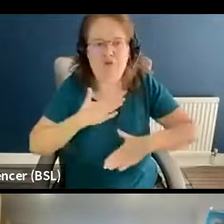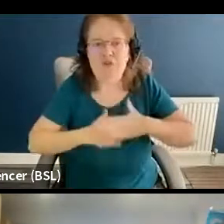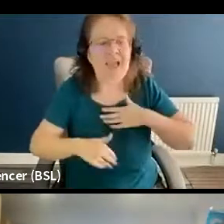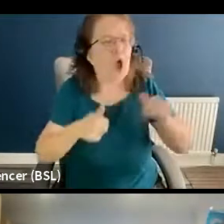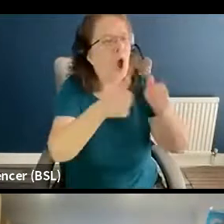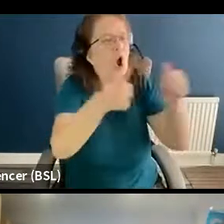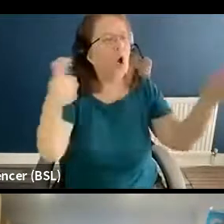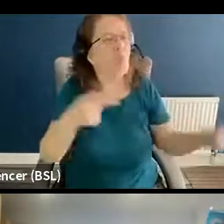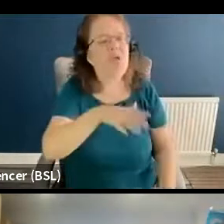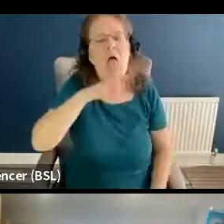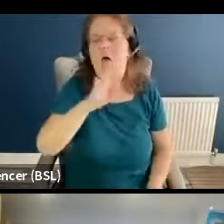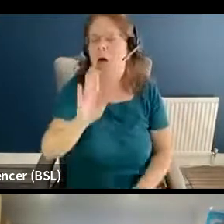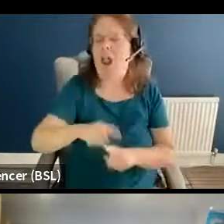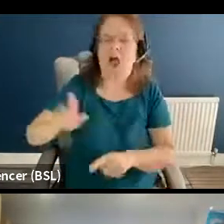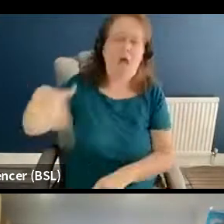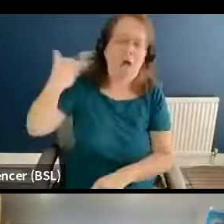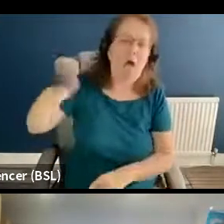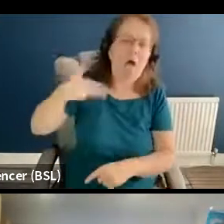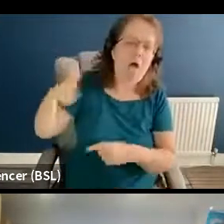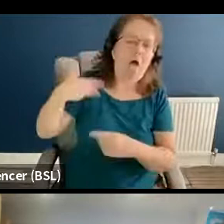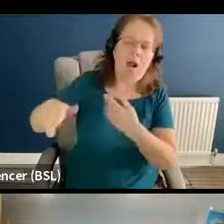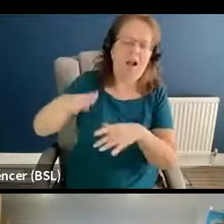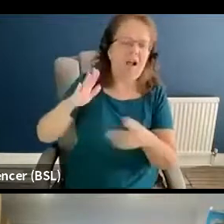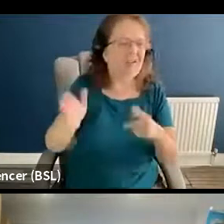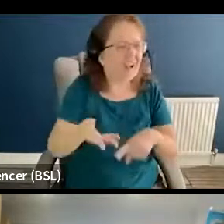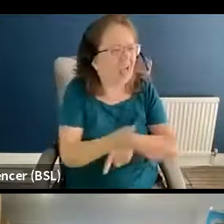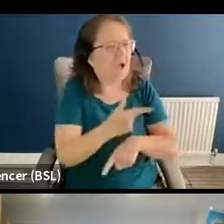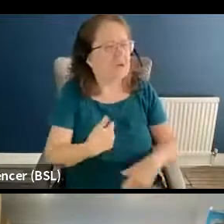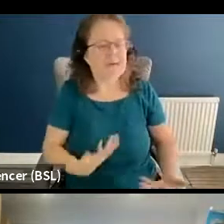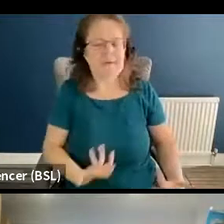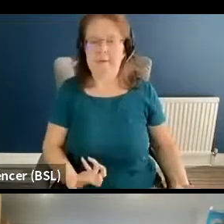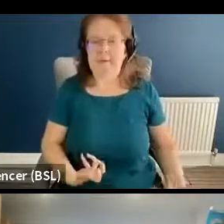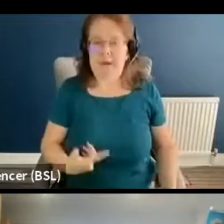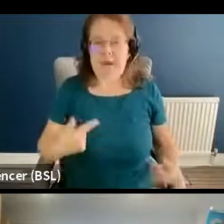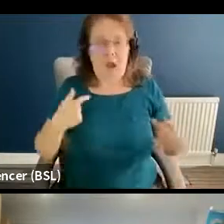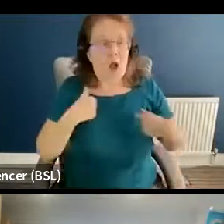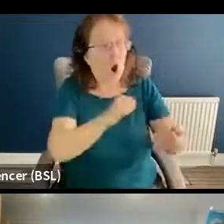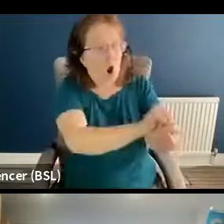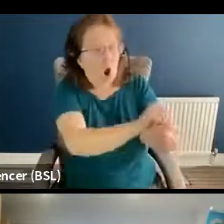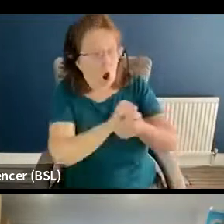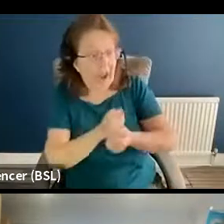want to include us now. And so I hear people talking about hiring people with disabilities,